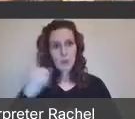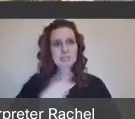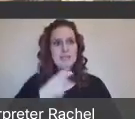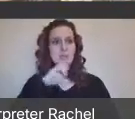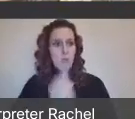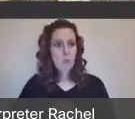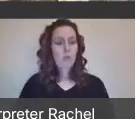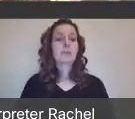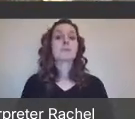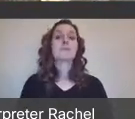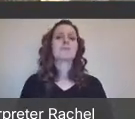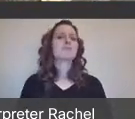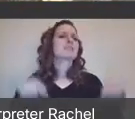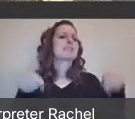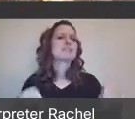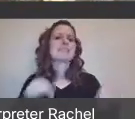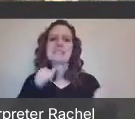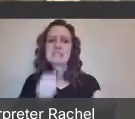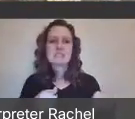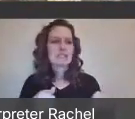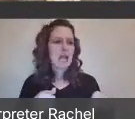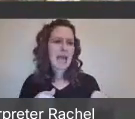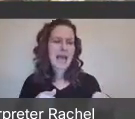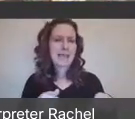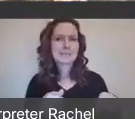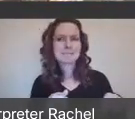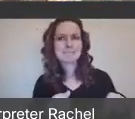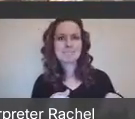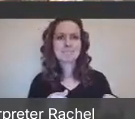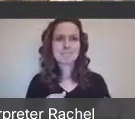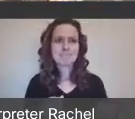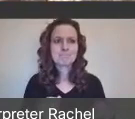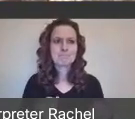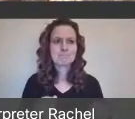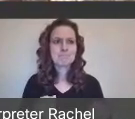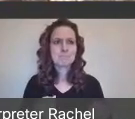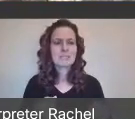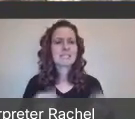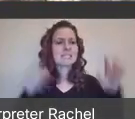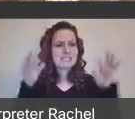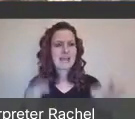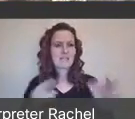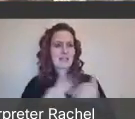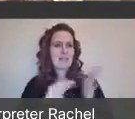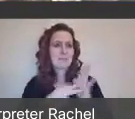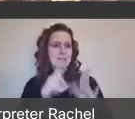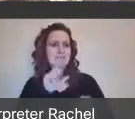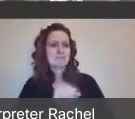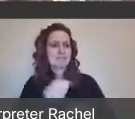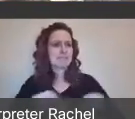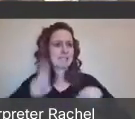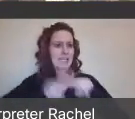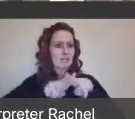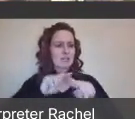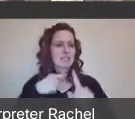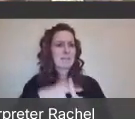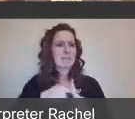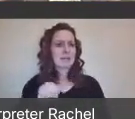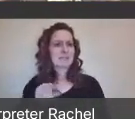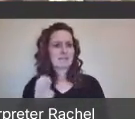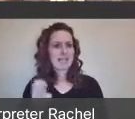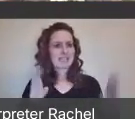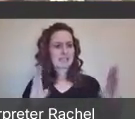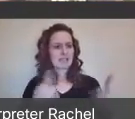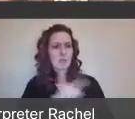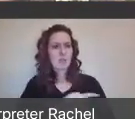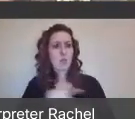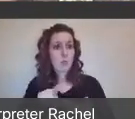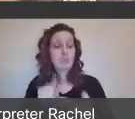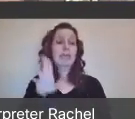this isn't necessarily a increase in cases, at least from a time perspective, but I have seen